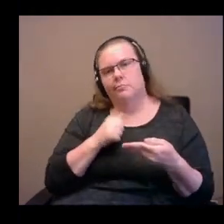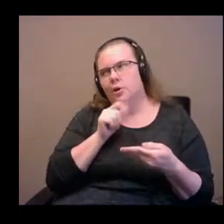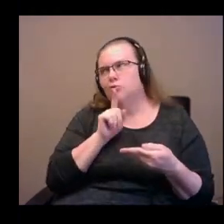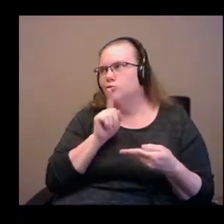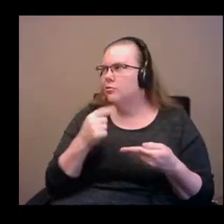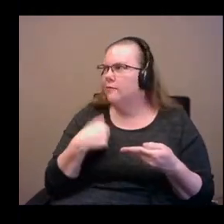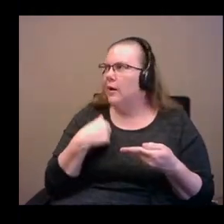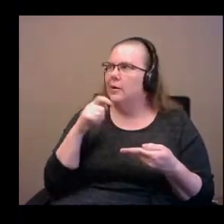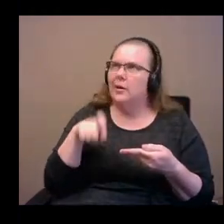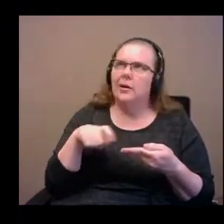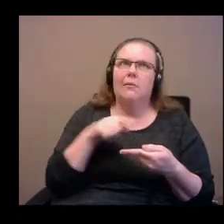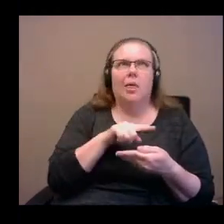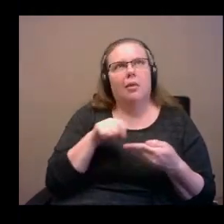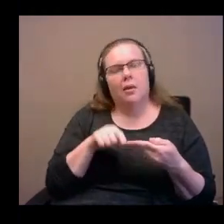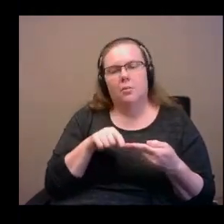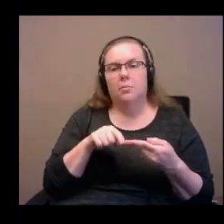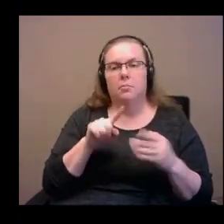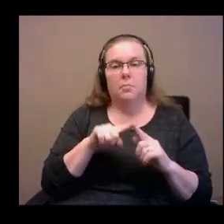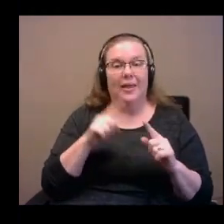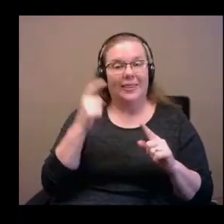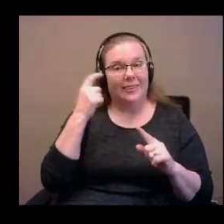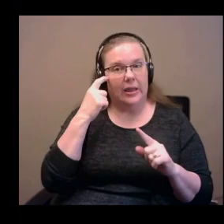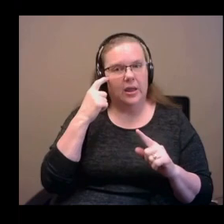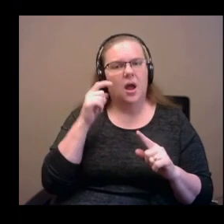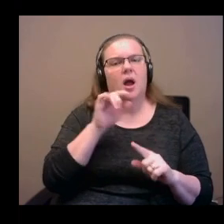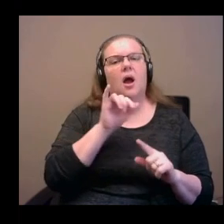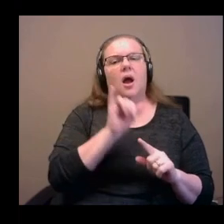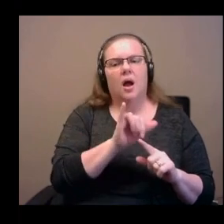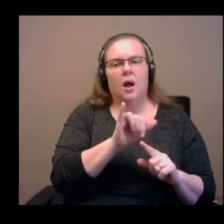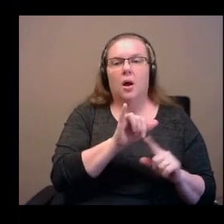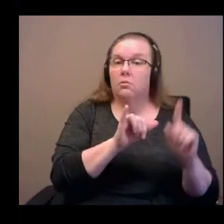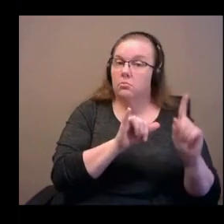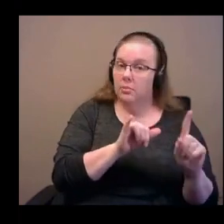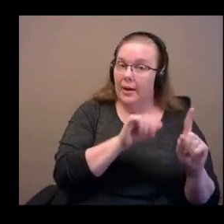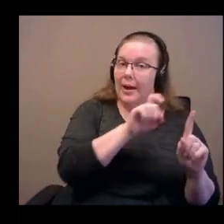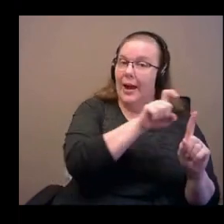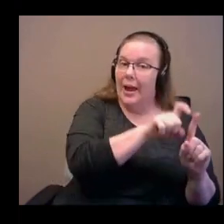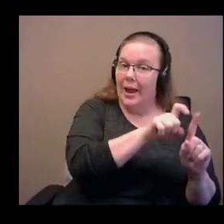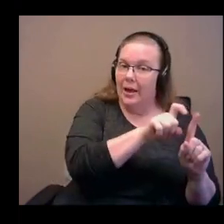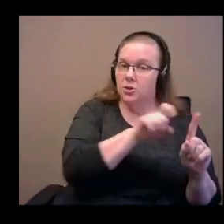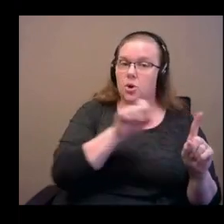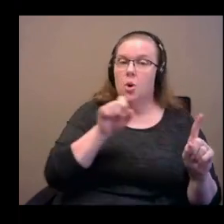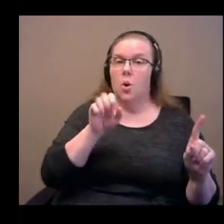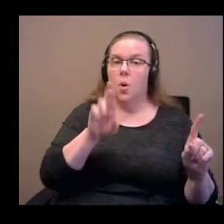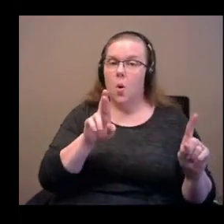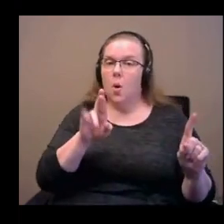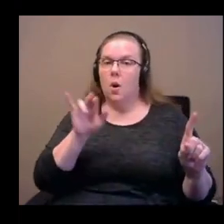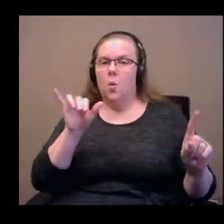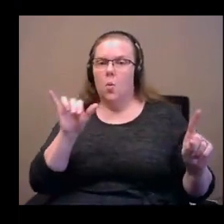say, “Do X, think X?” They say, “Hey, we think you should do X or Y. Which one do you think